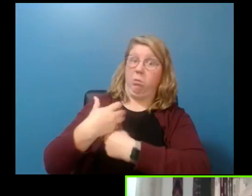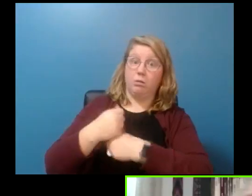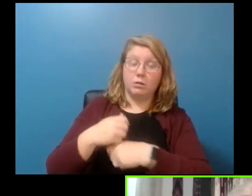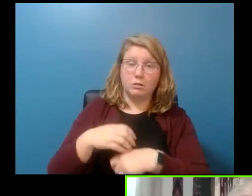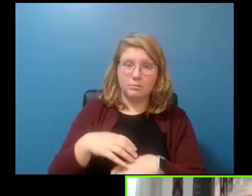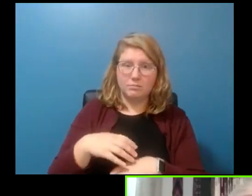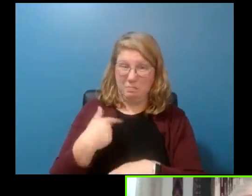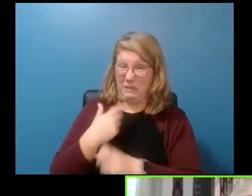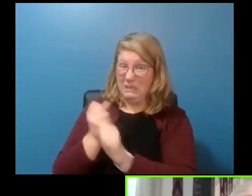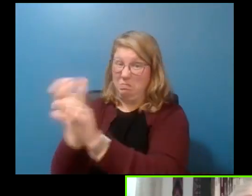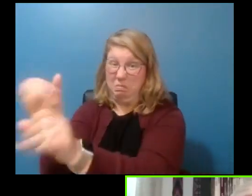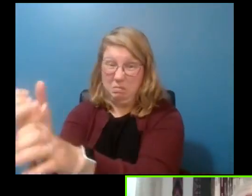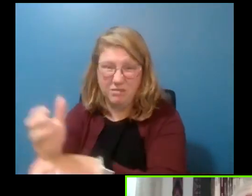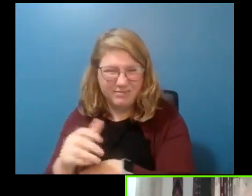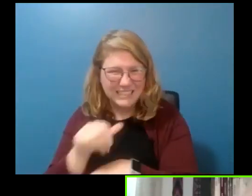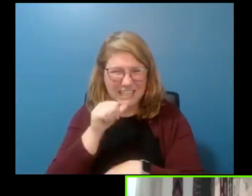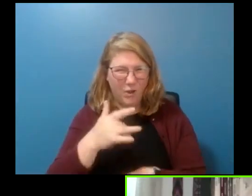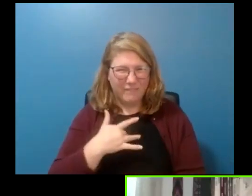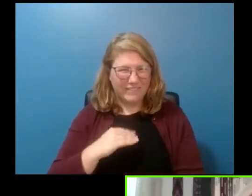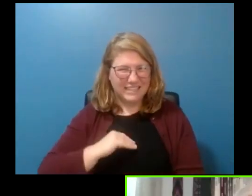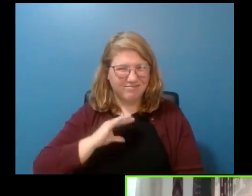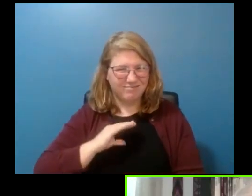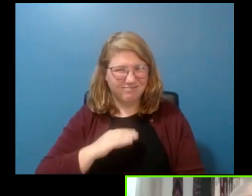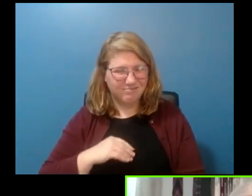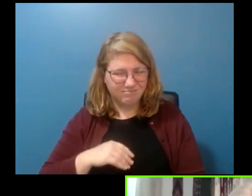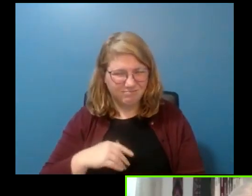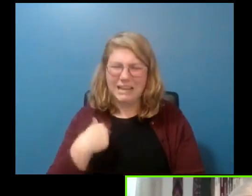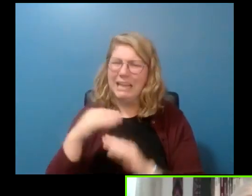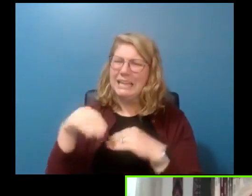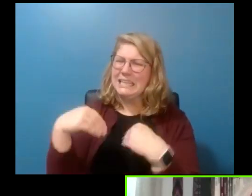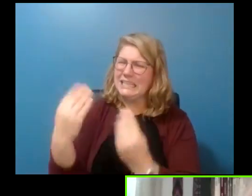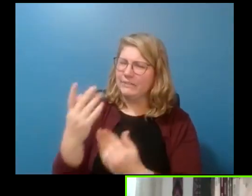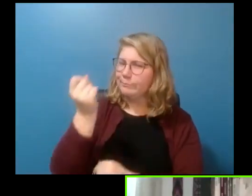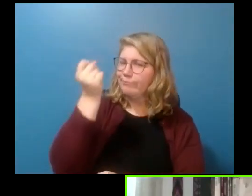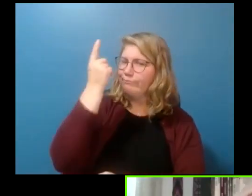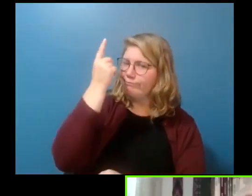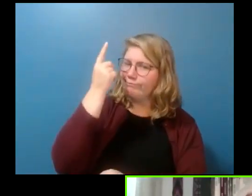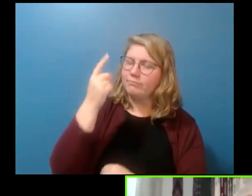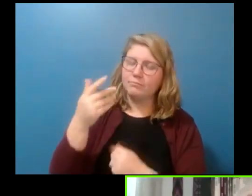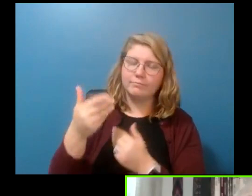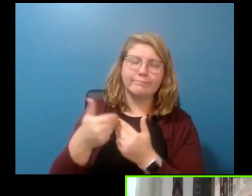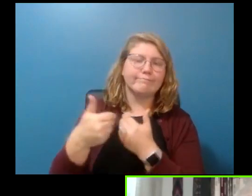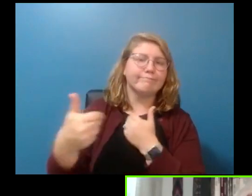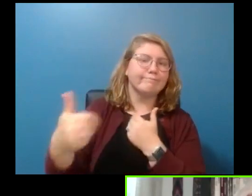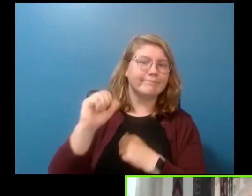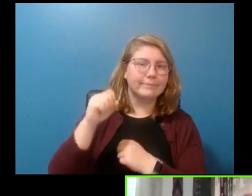will be over in May. And then April came and we are like oh, it's not going to be over at all.